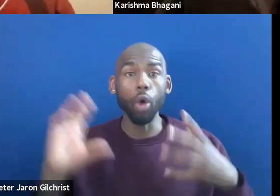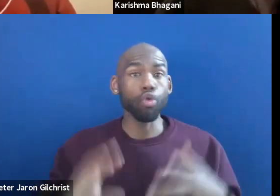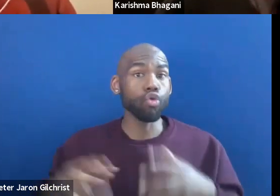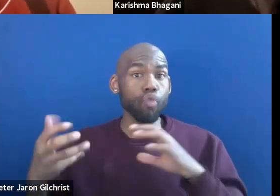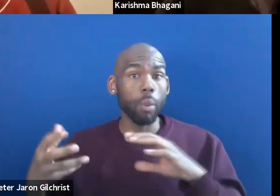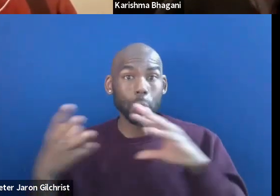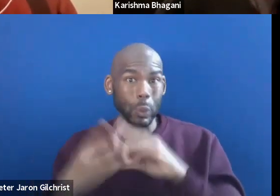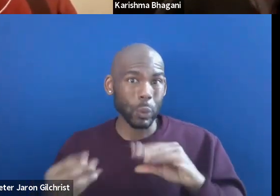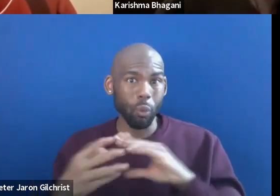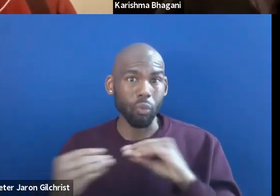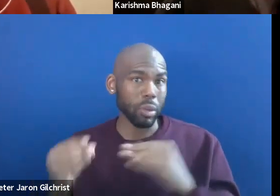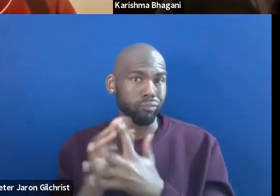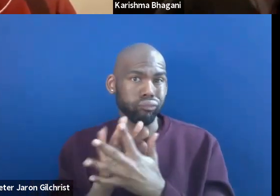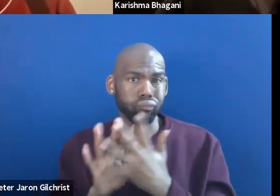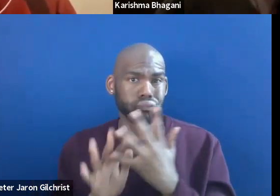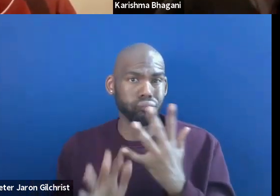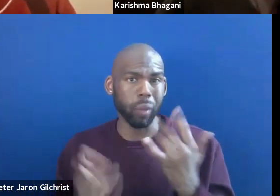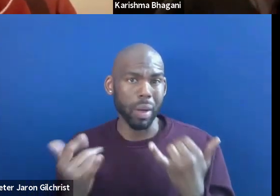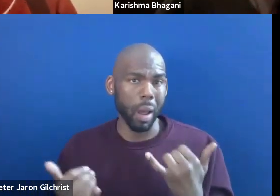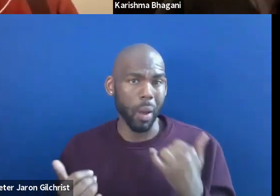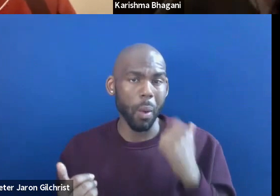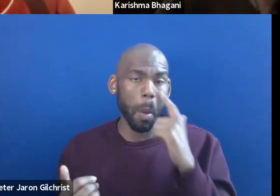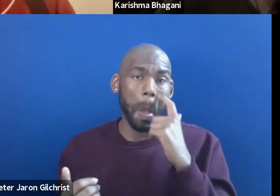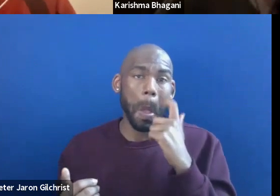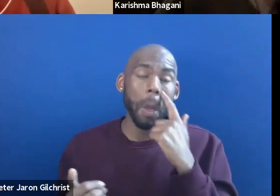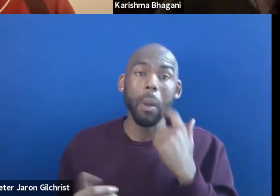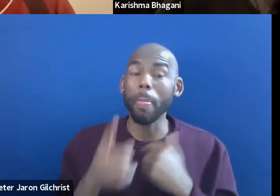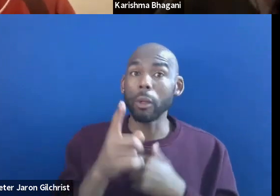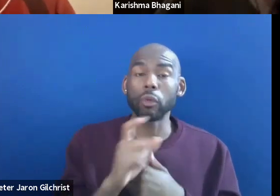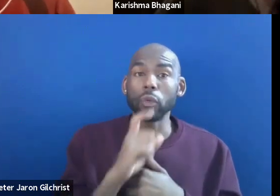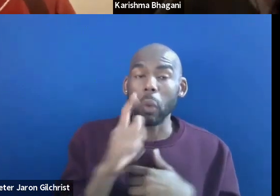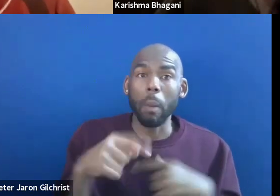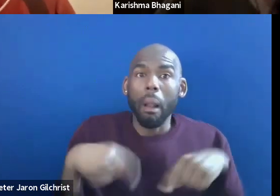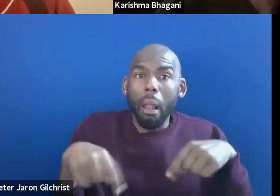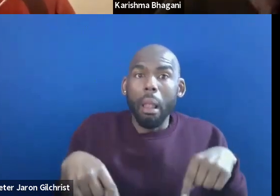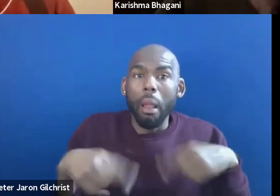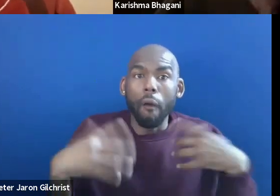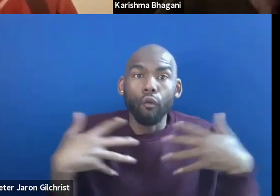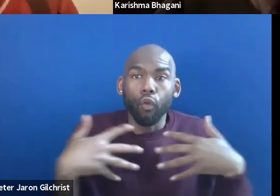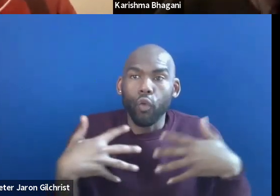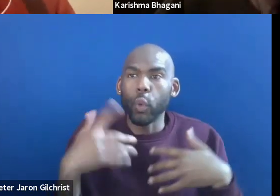So yeah, like don't be afraid to be that voice, don't be afraid to be heard.